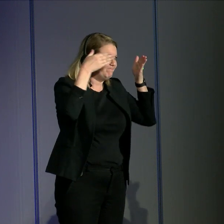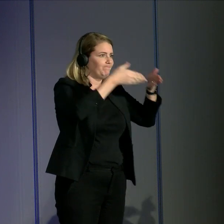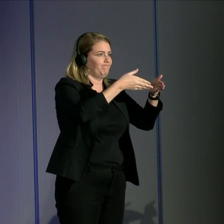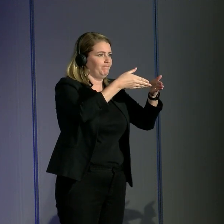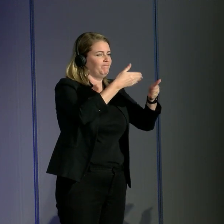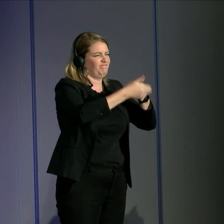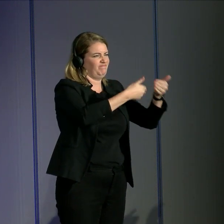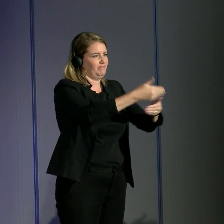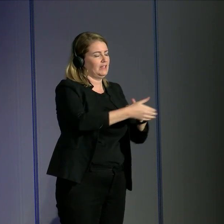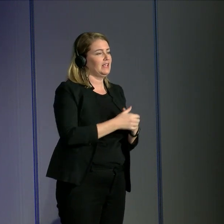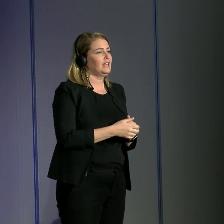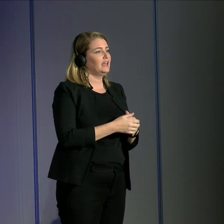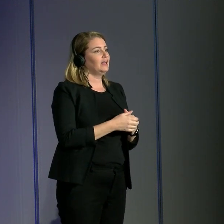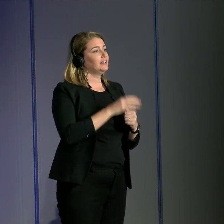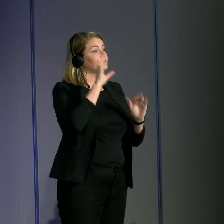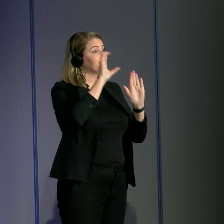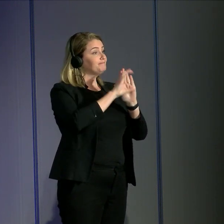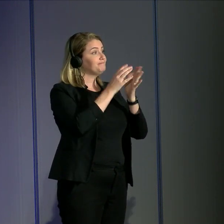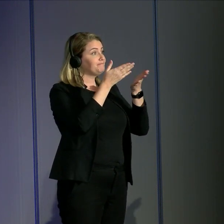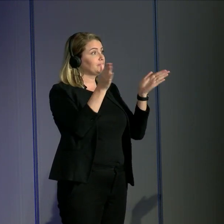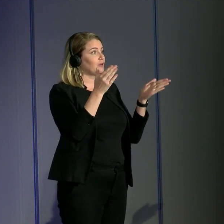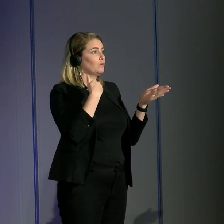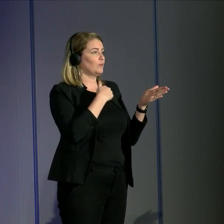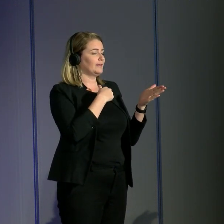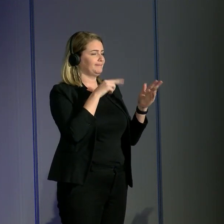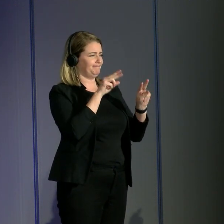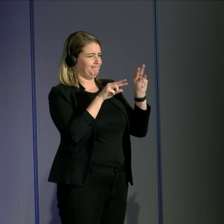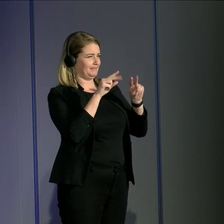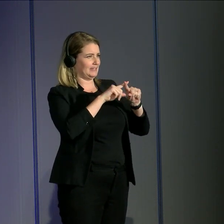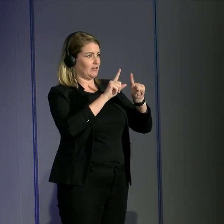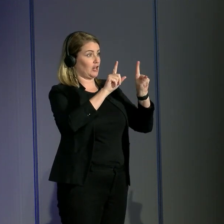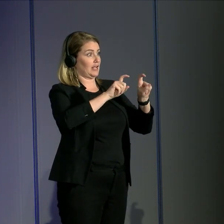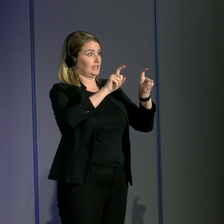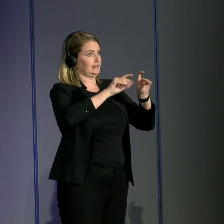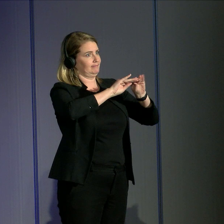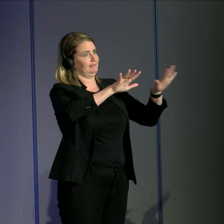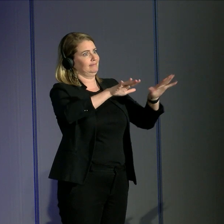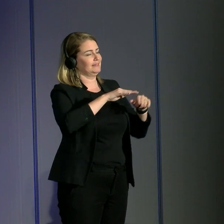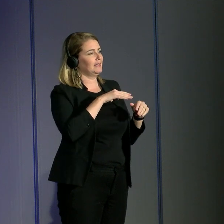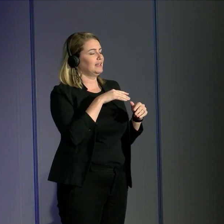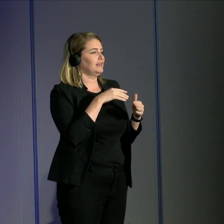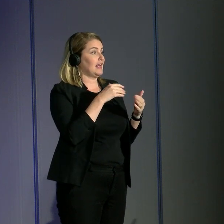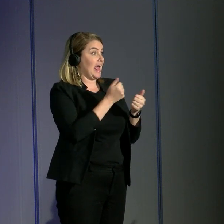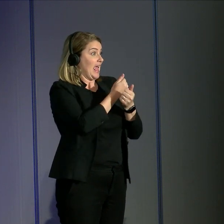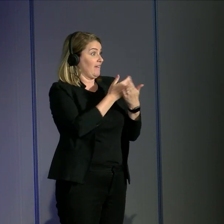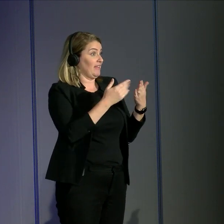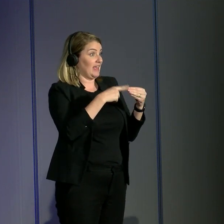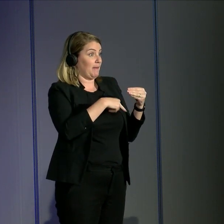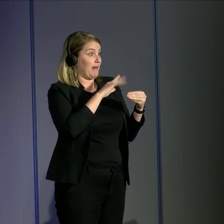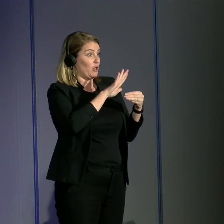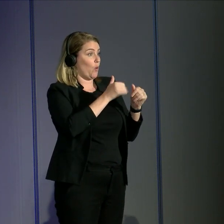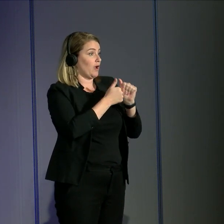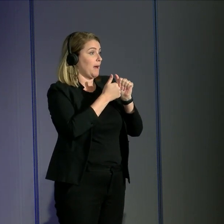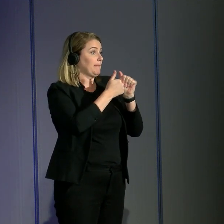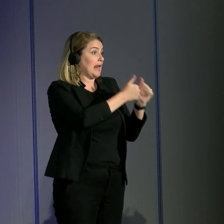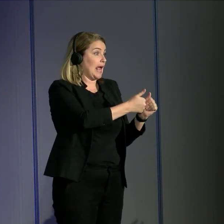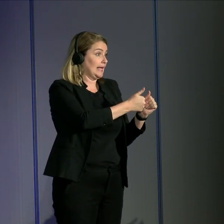A lot of people look at automated testing and hoping it's going to tell everything about their compliance. It won't.